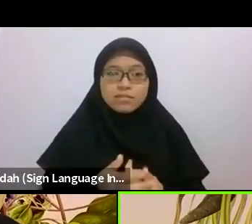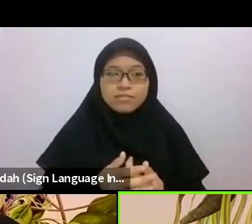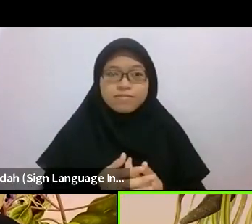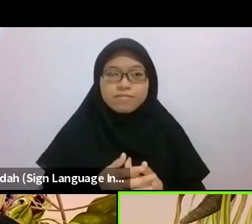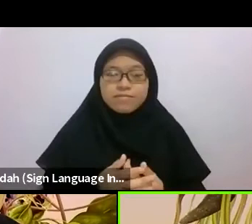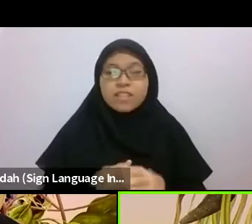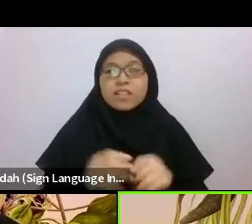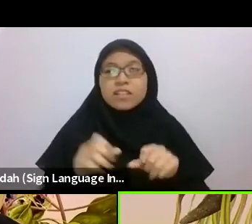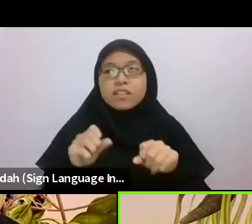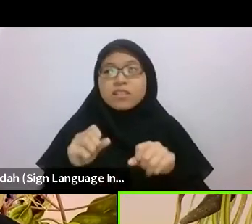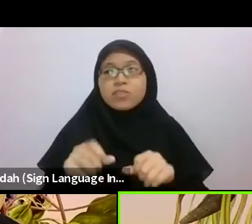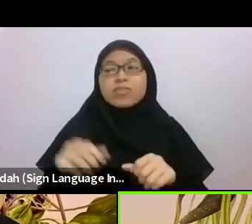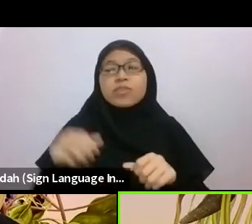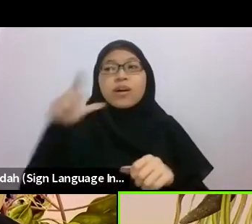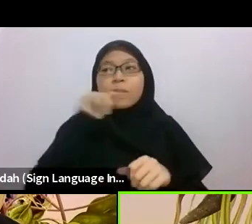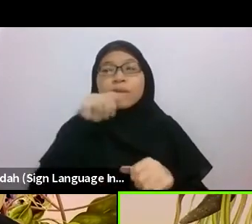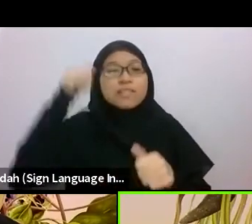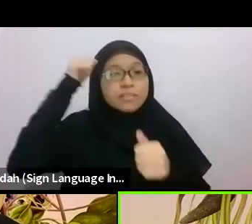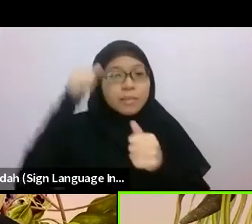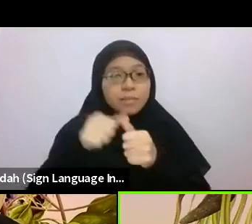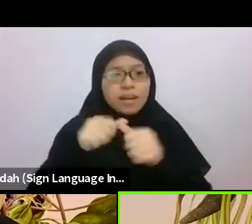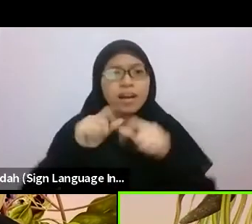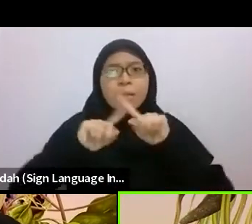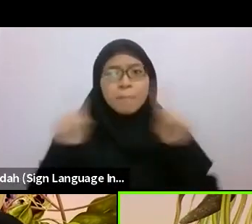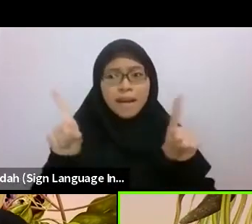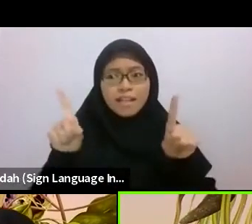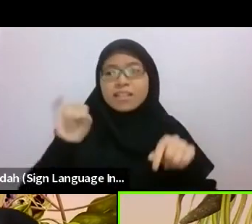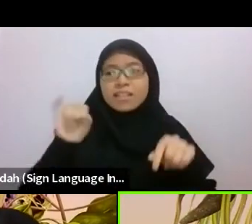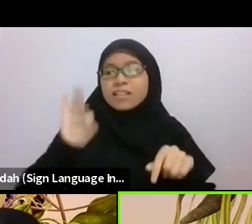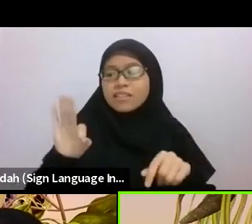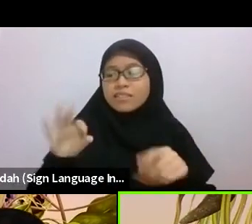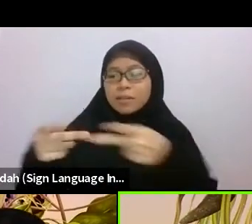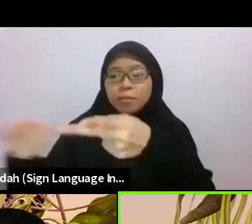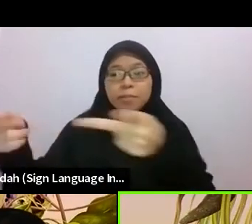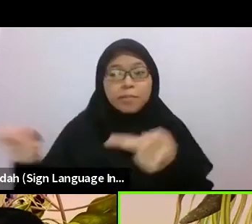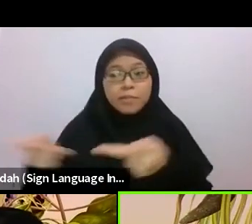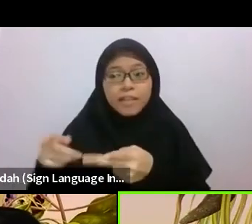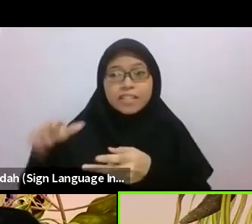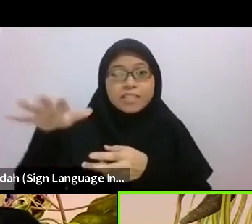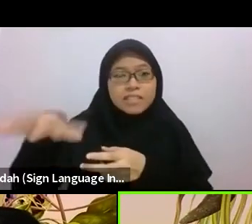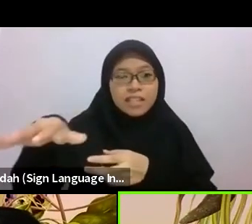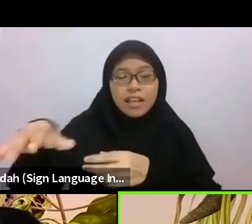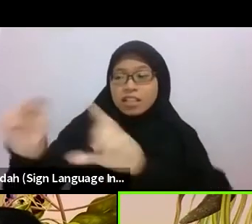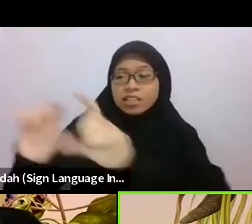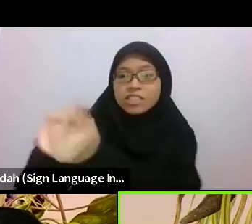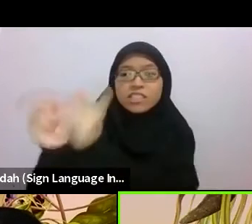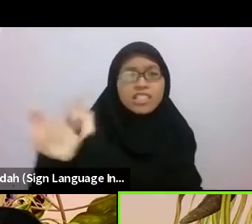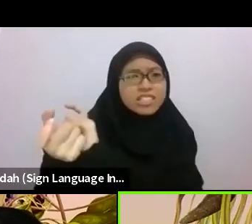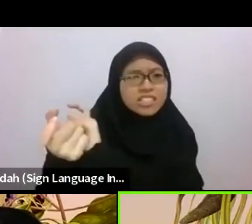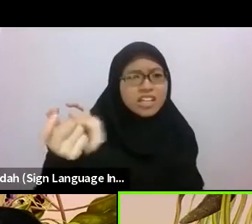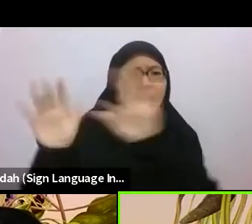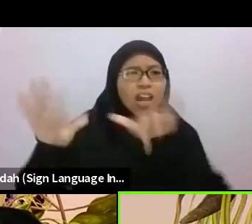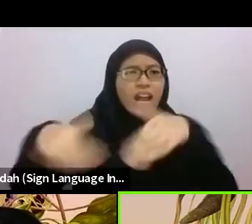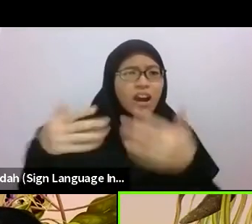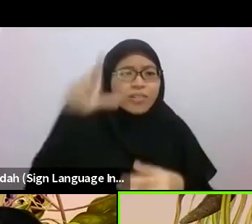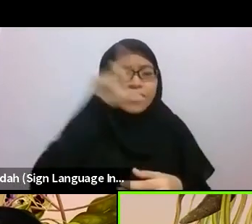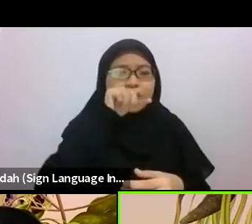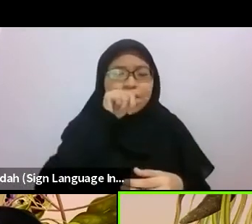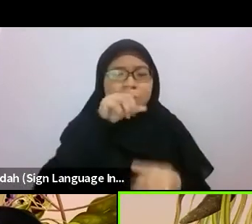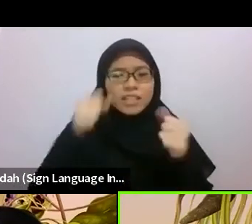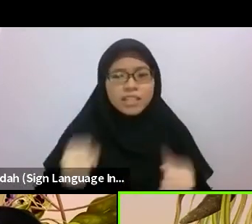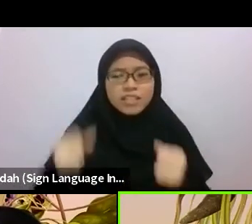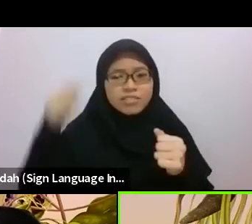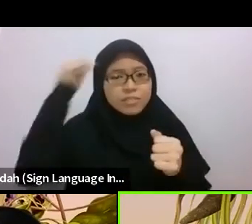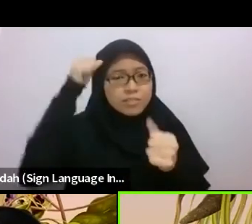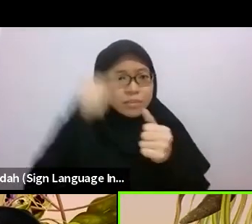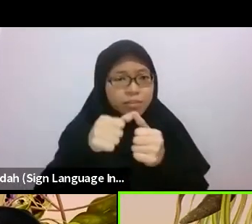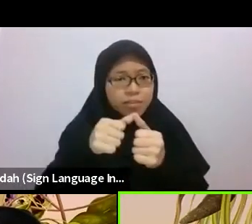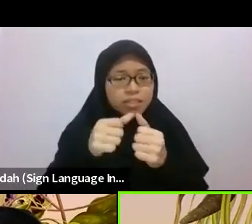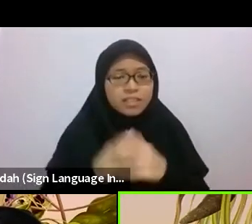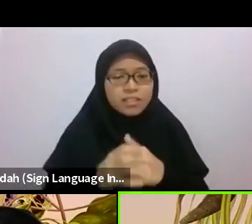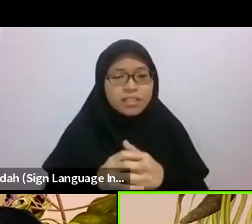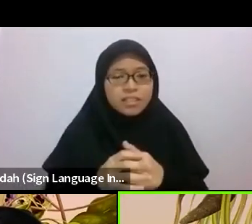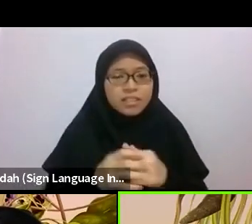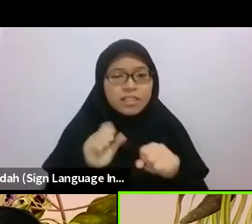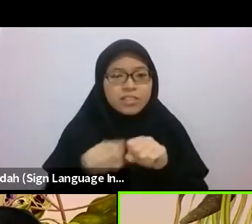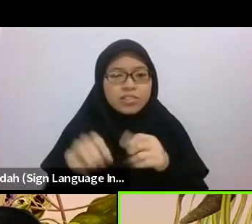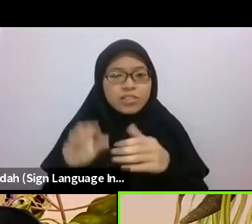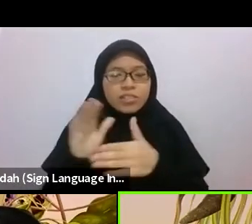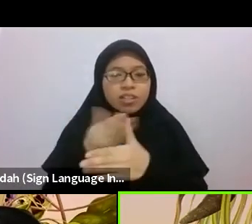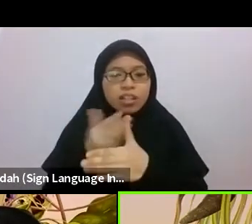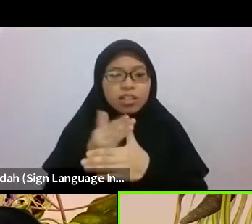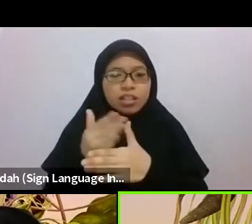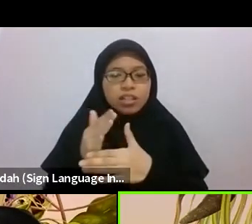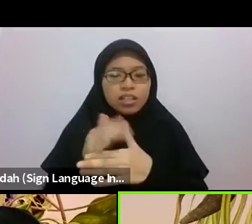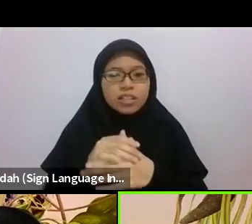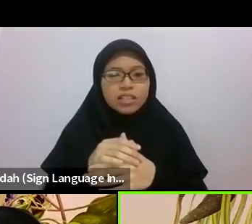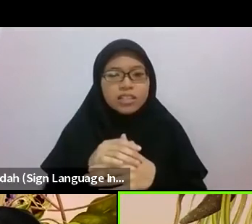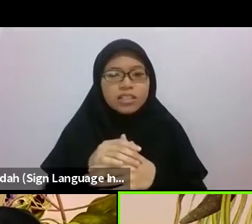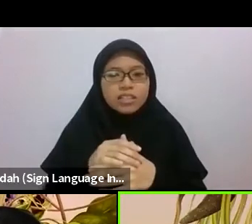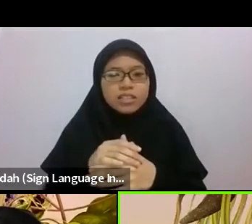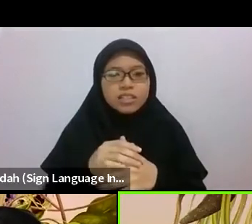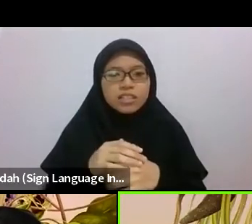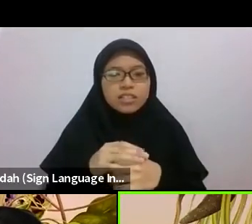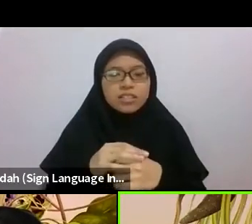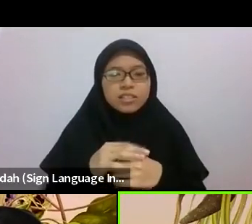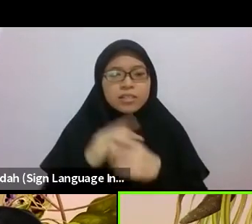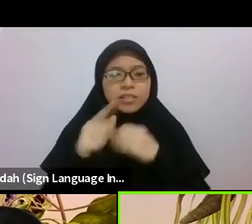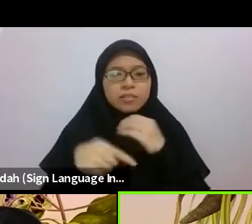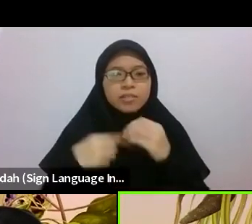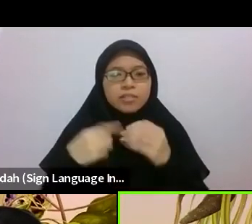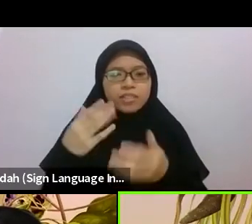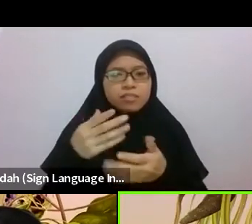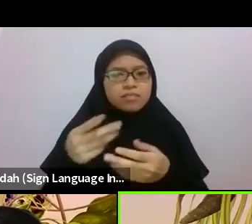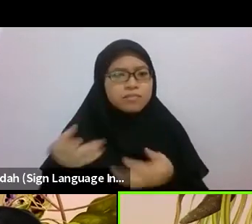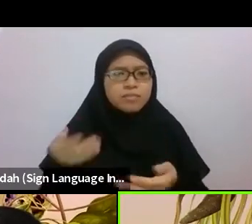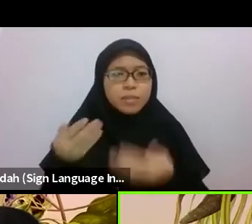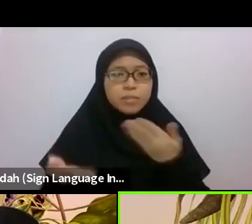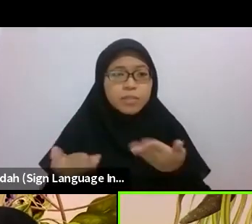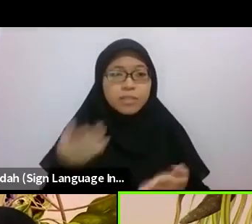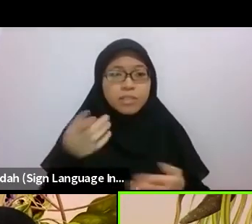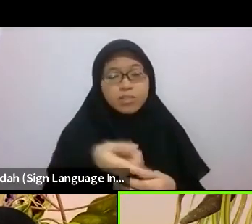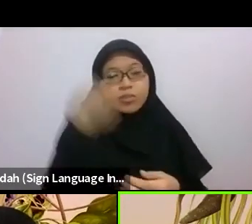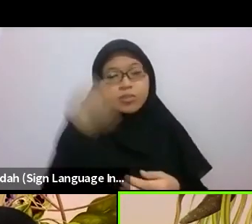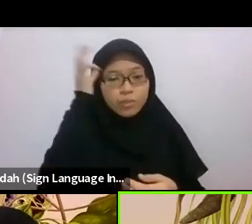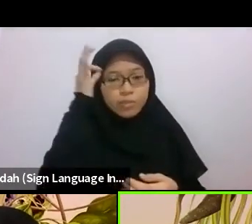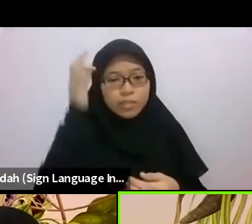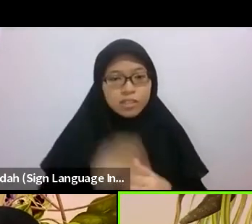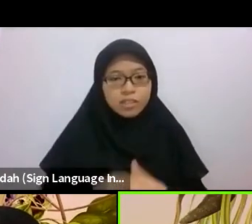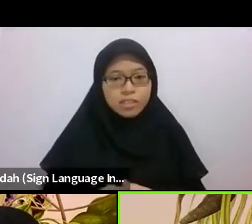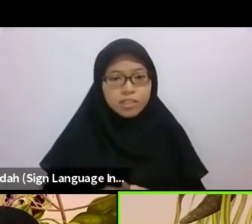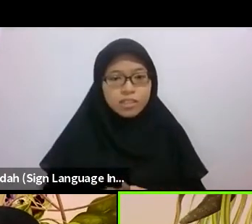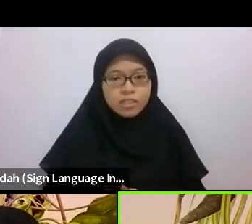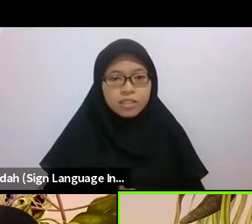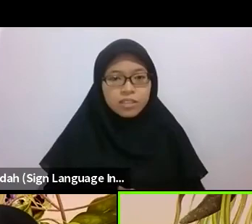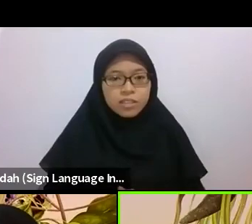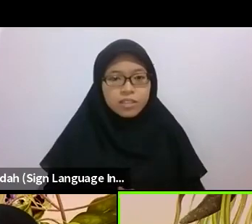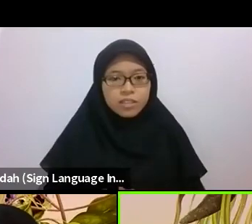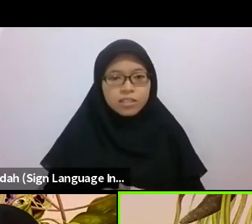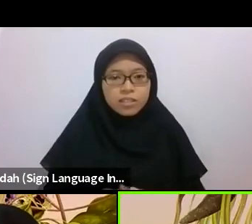I also have this slide to share about the bee orchid–some of you might be familiar with this–let me just see if I can pull it out. Just to illustrate my point on memory.